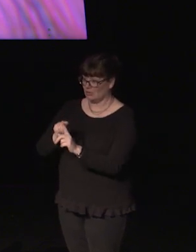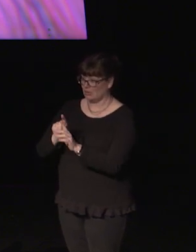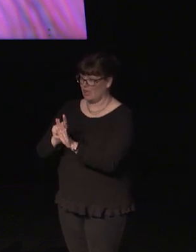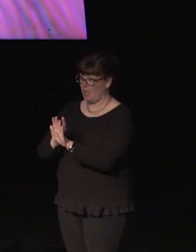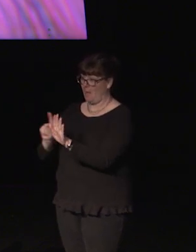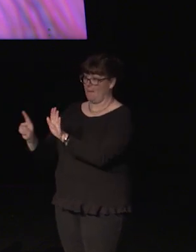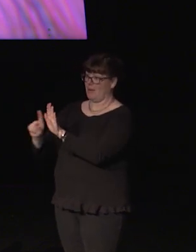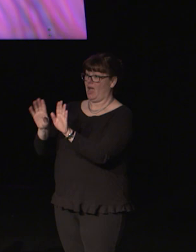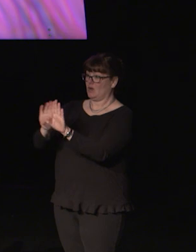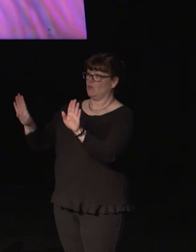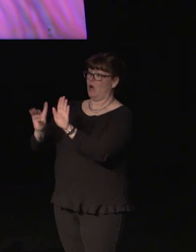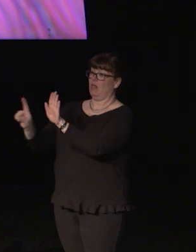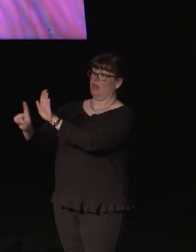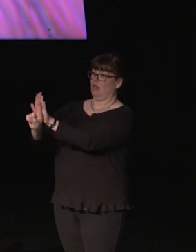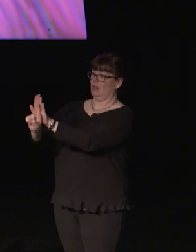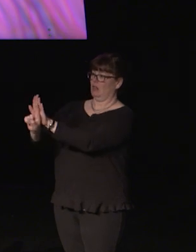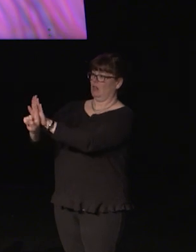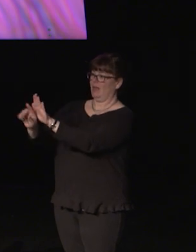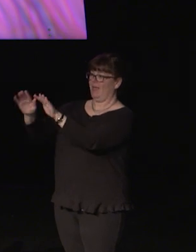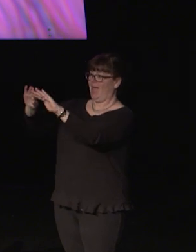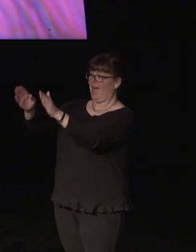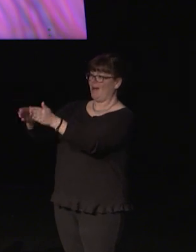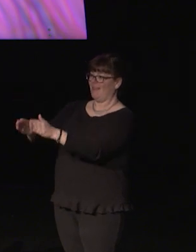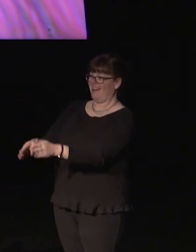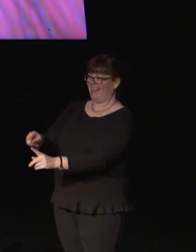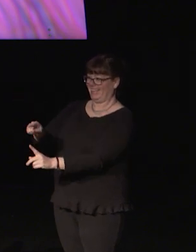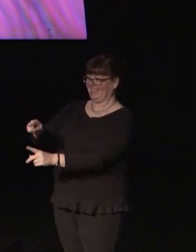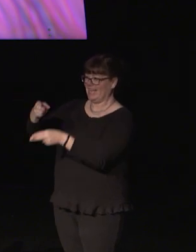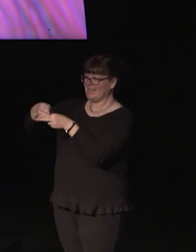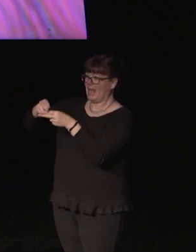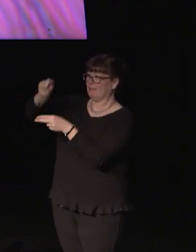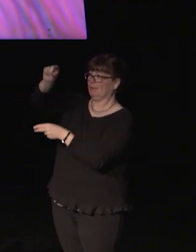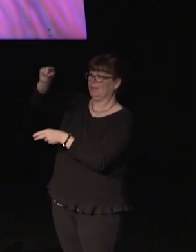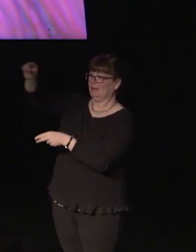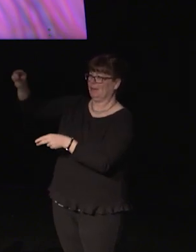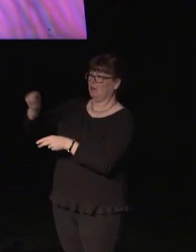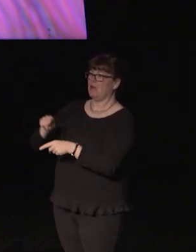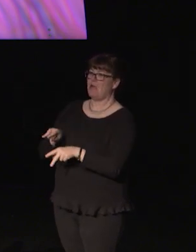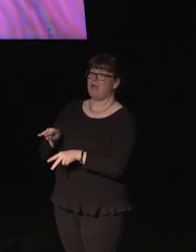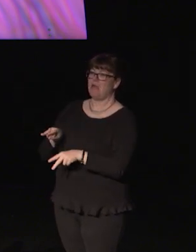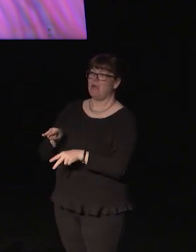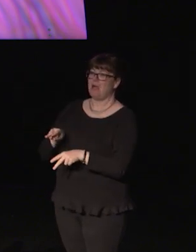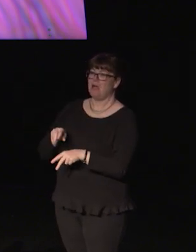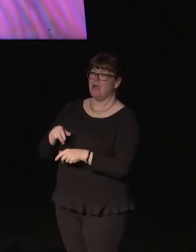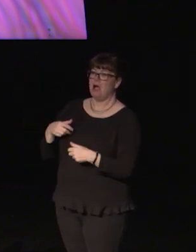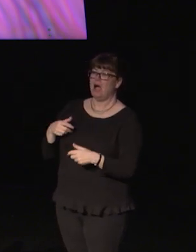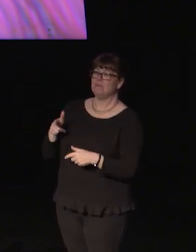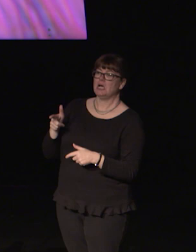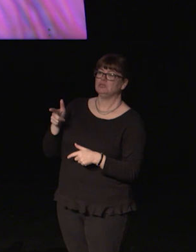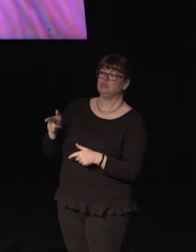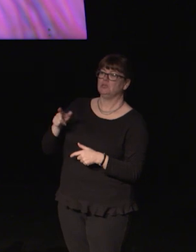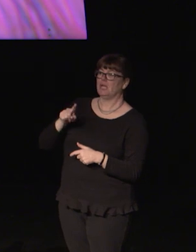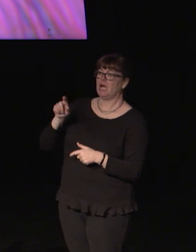you can see they're outline. You see the names above their heads, so you know like, "Oh, ok. I'm not shooting a zombie, I'm shooting my teammate, whoops."